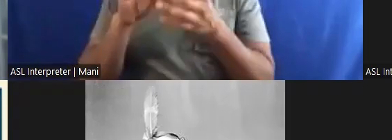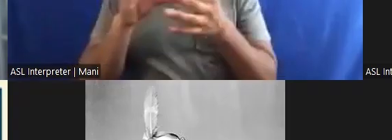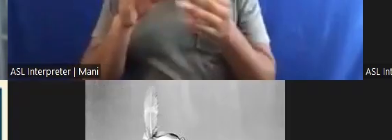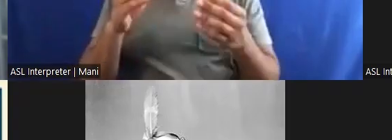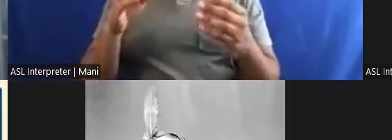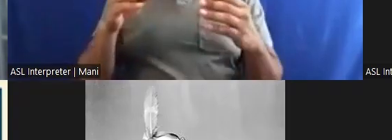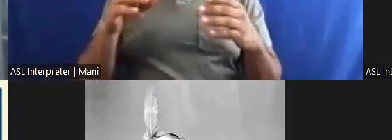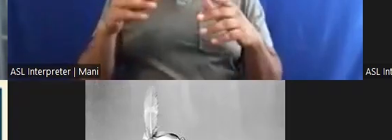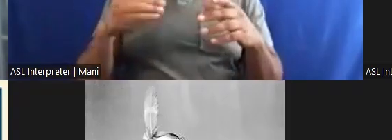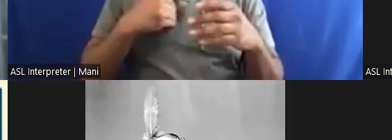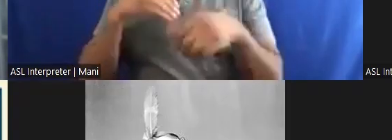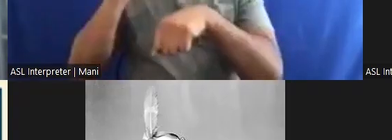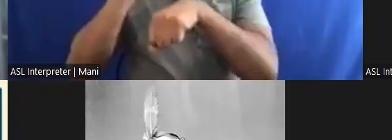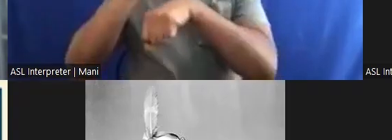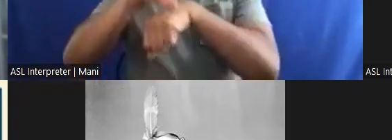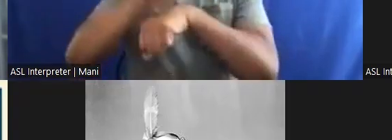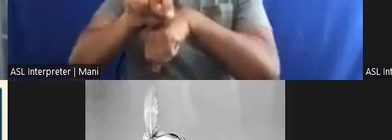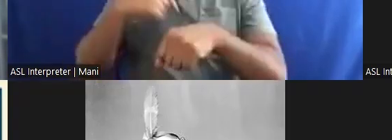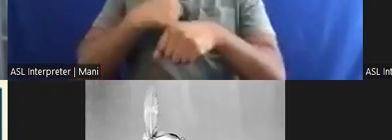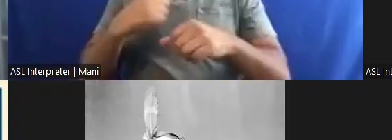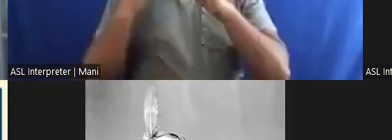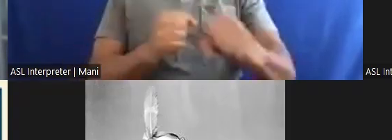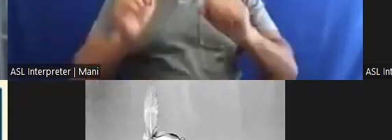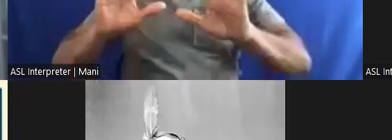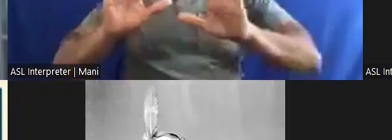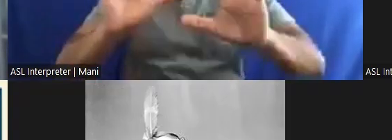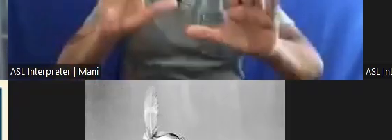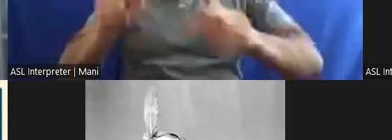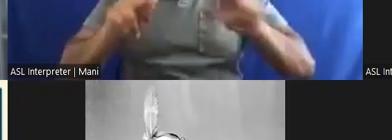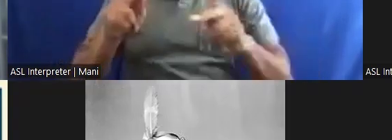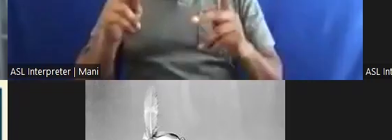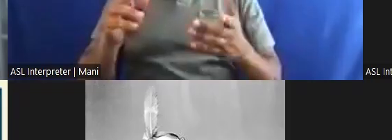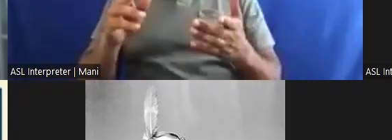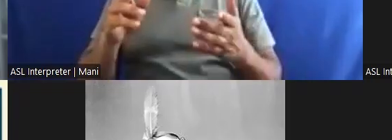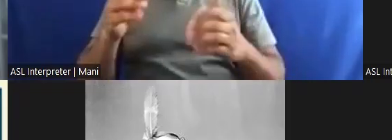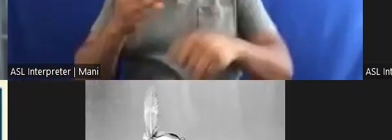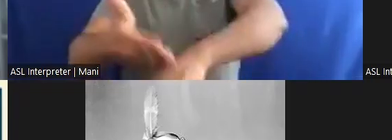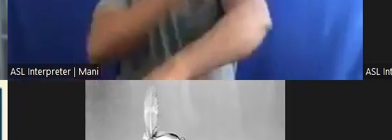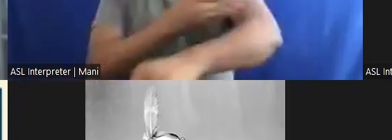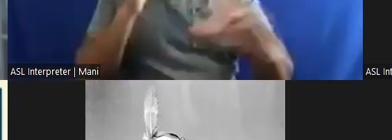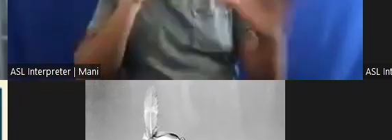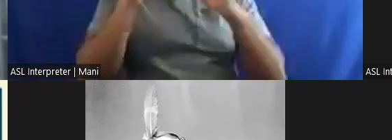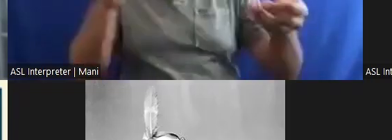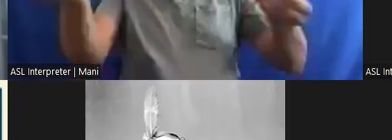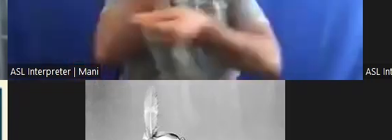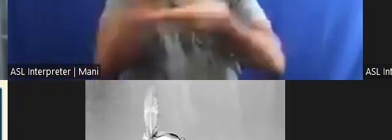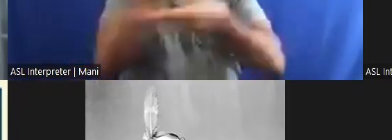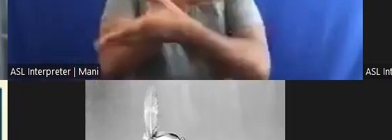push day in, day out, get folks communicating, get them to build that relationship between those agencies,